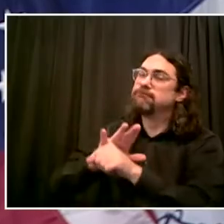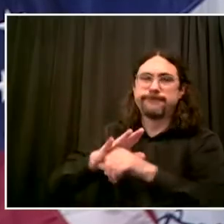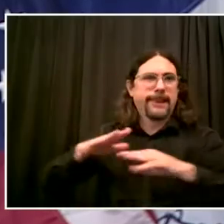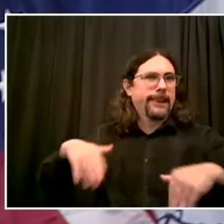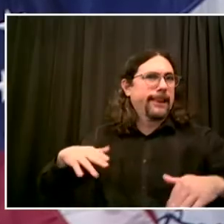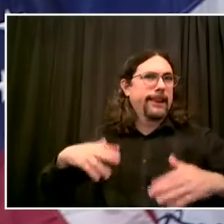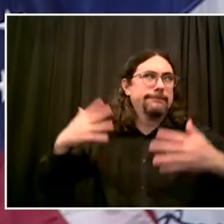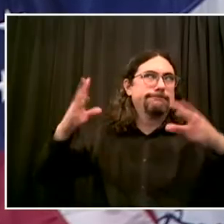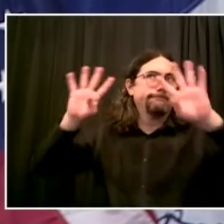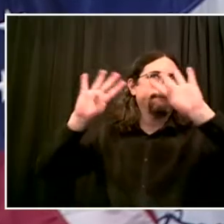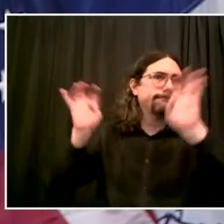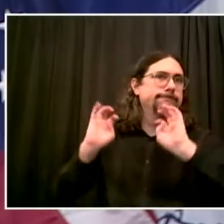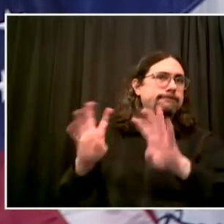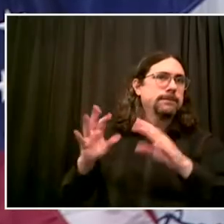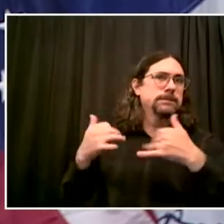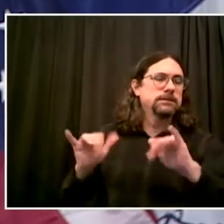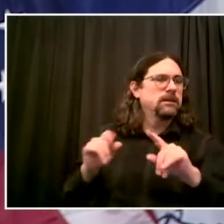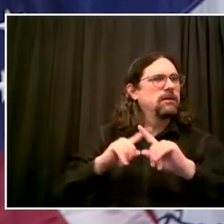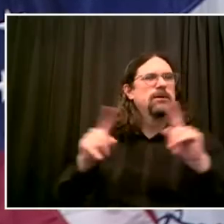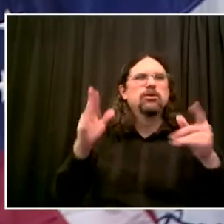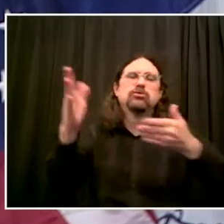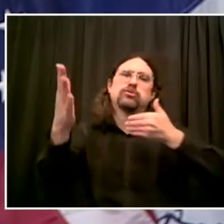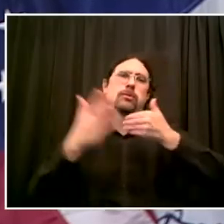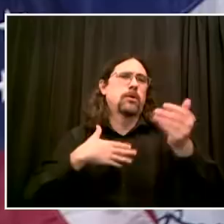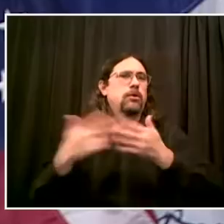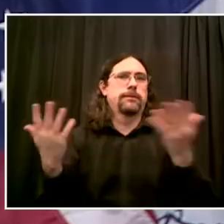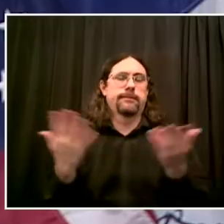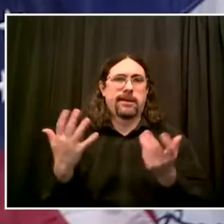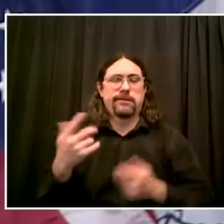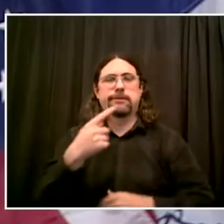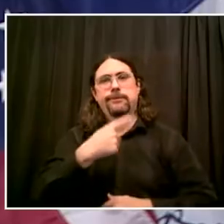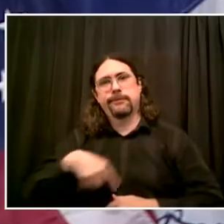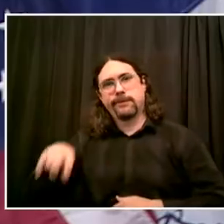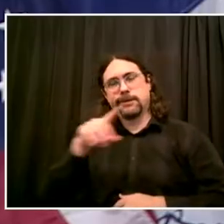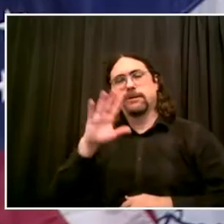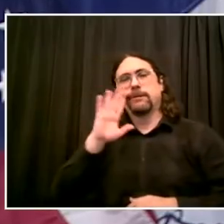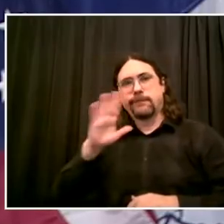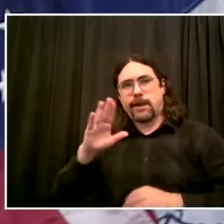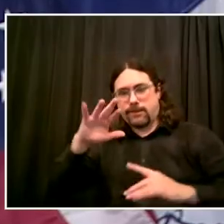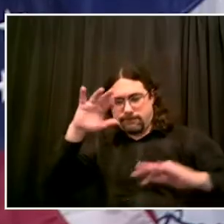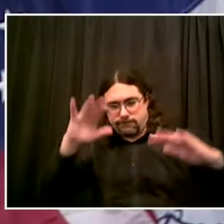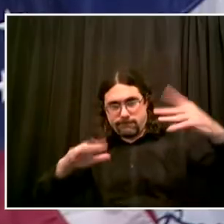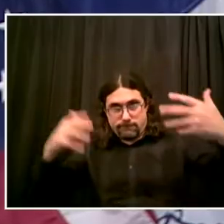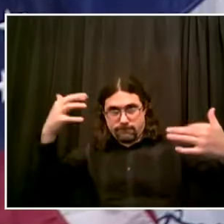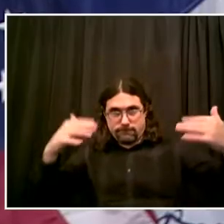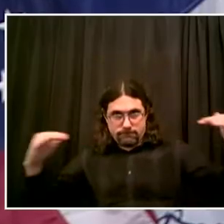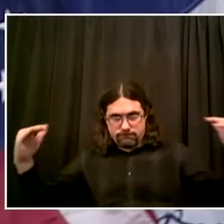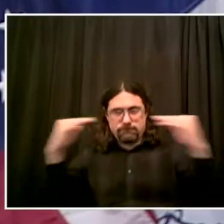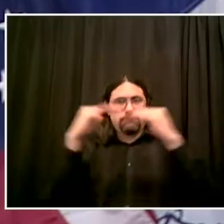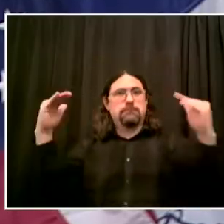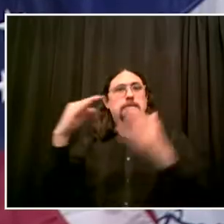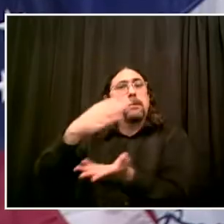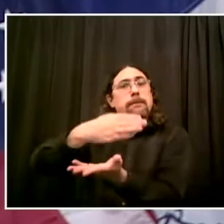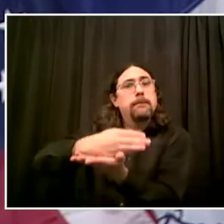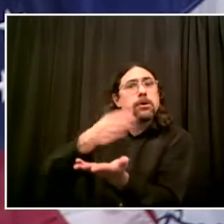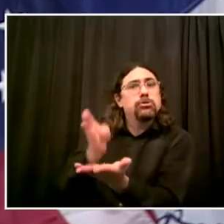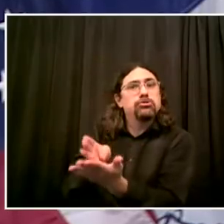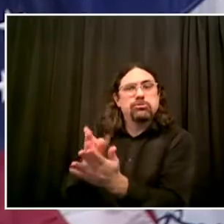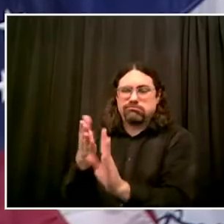THE NEED TO BORROW MONEY. BUT WE DO HAVE TO PASS A BUDGET BY JUNE 30. I AM QUITE CONFIDENT WE